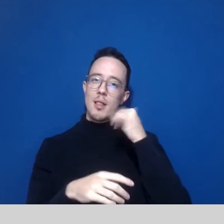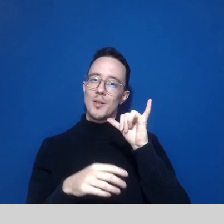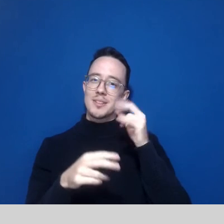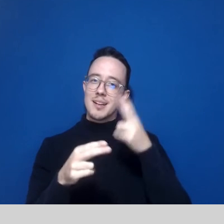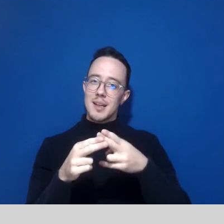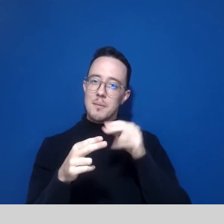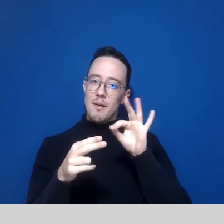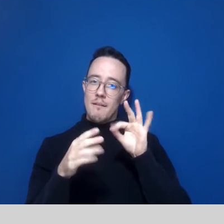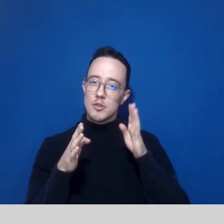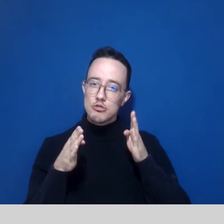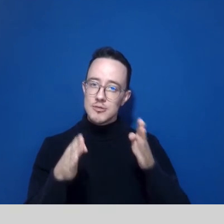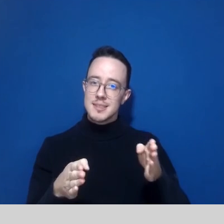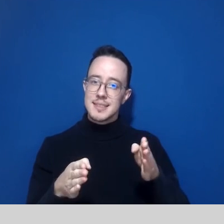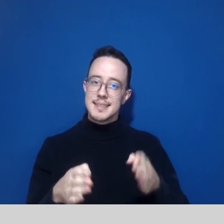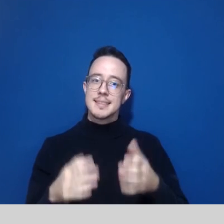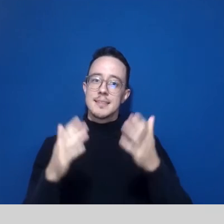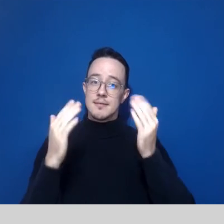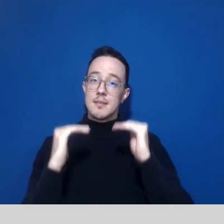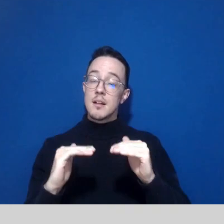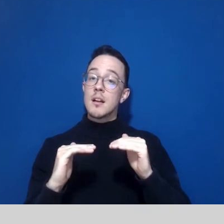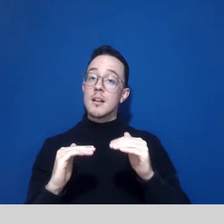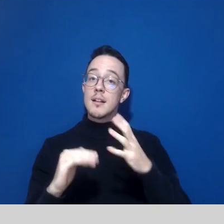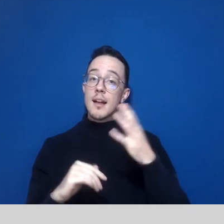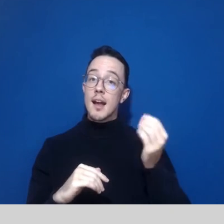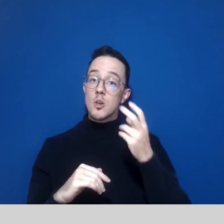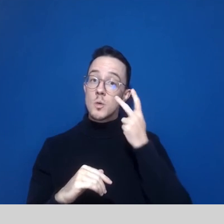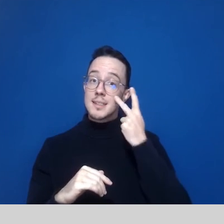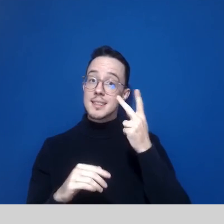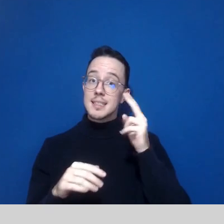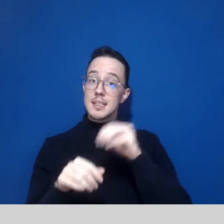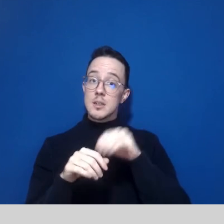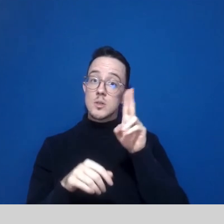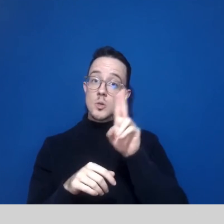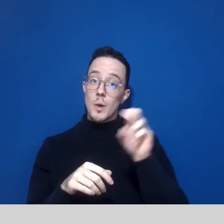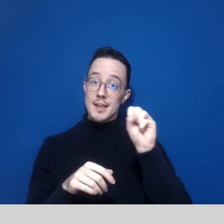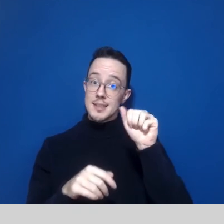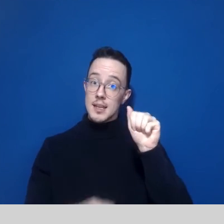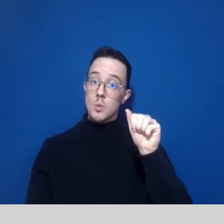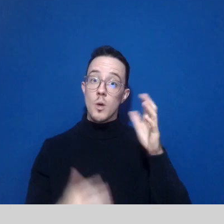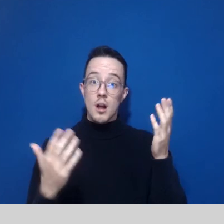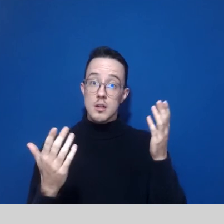It means one way street, but it looks like a name of the street. And what you can see probably